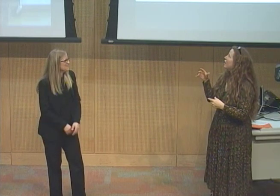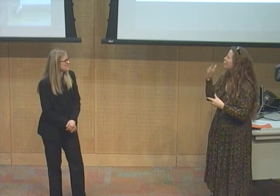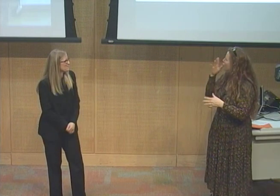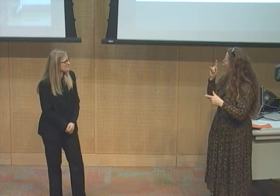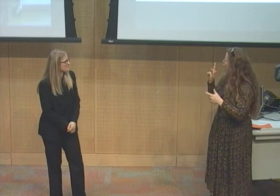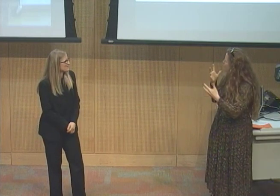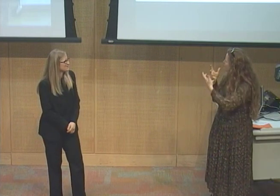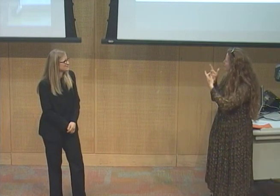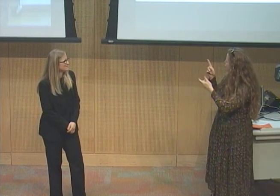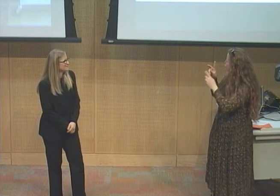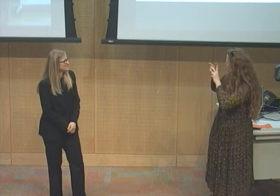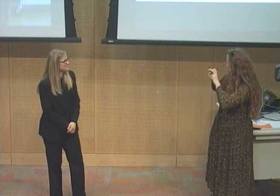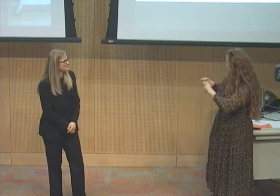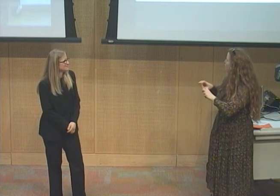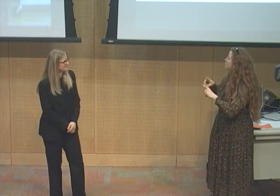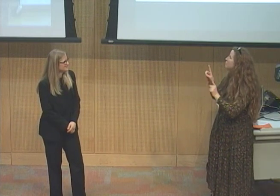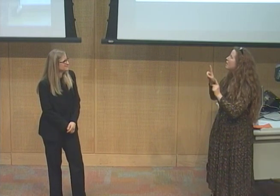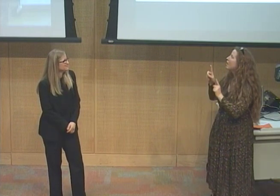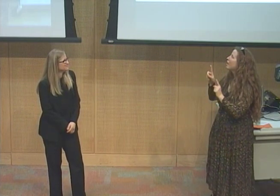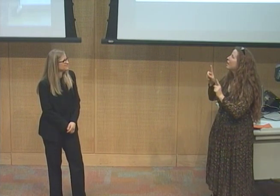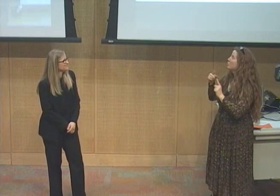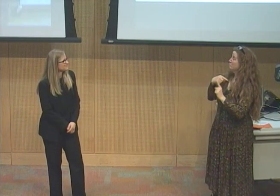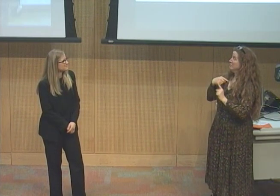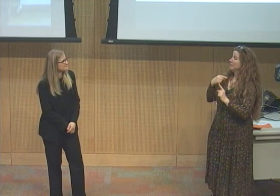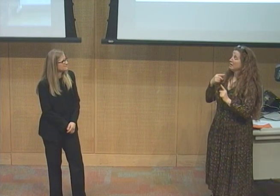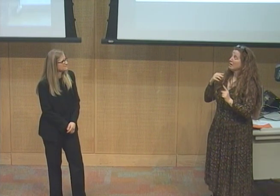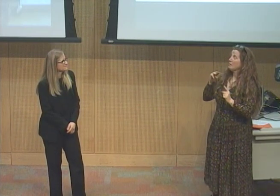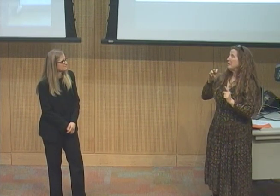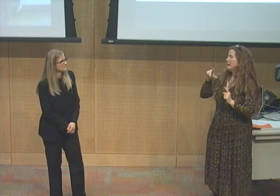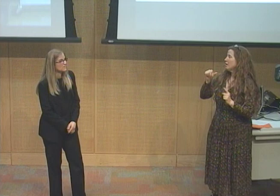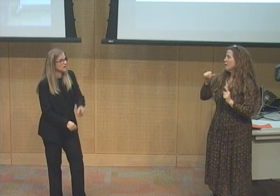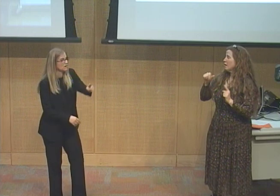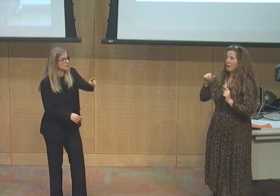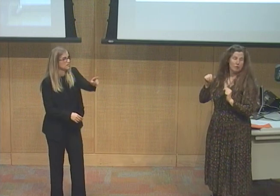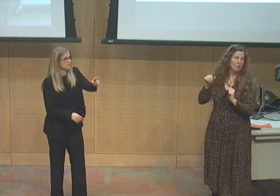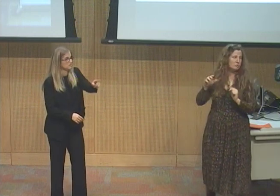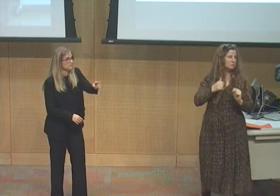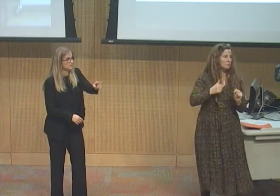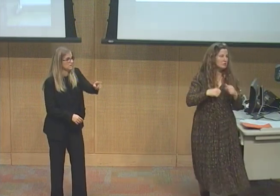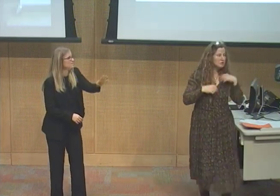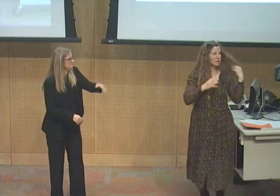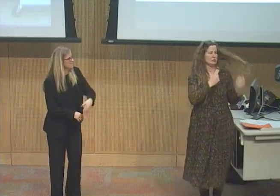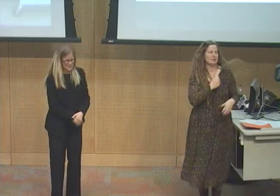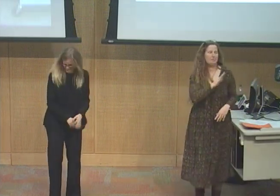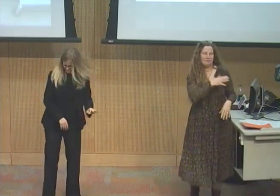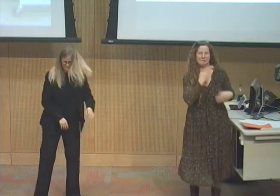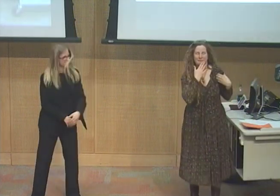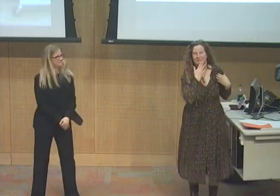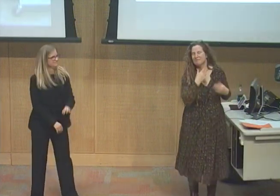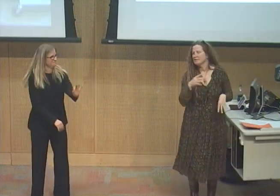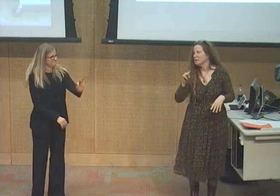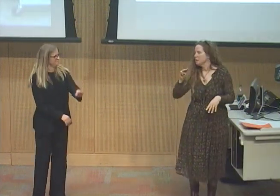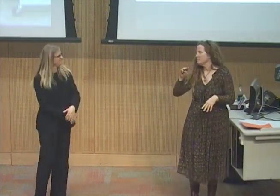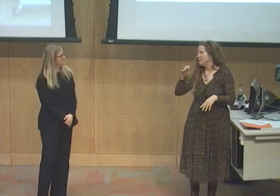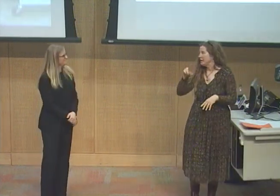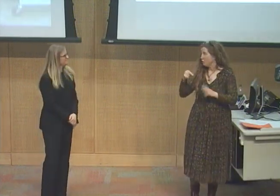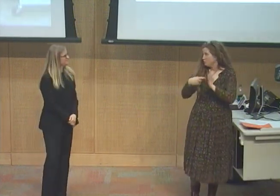I was wondering-- I'm not sure if this fits your analysis or not, but-- I'm sorry. Can't see. Could you turn, please?